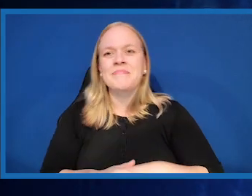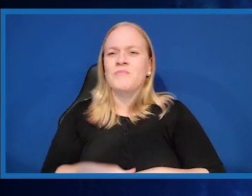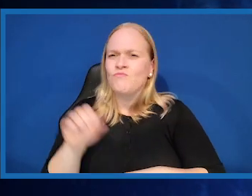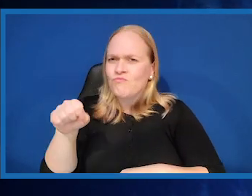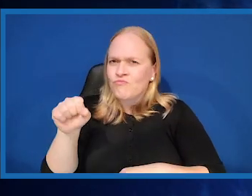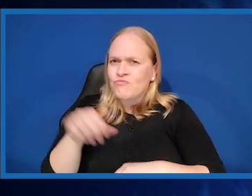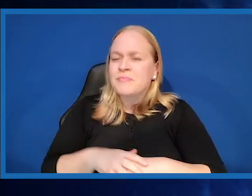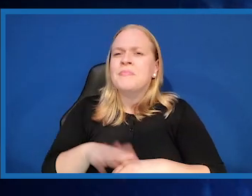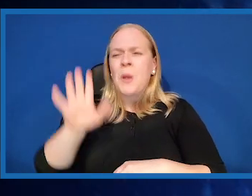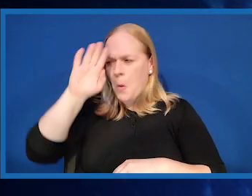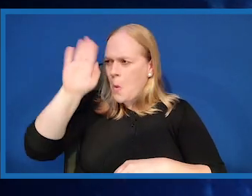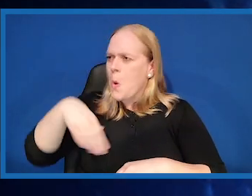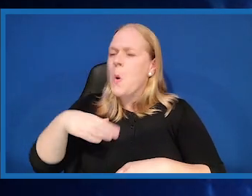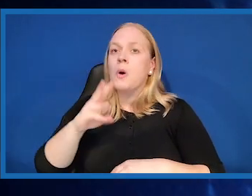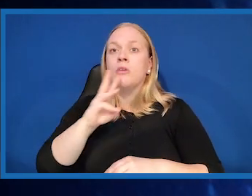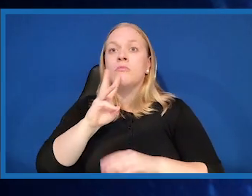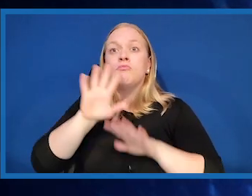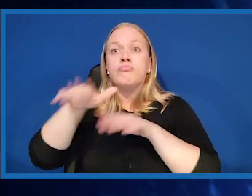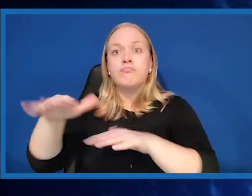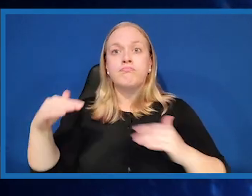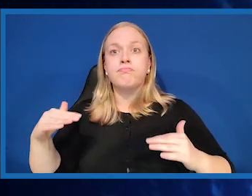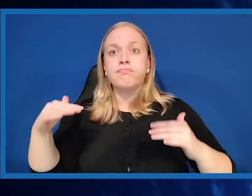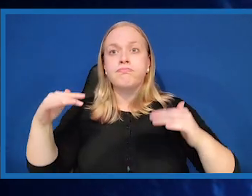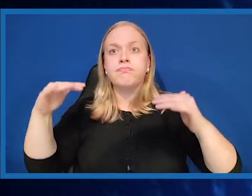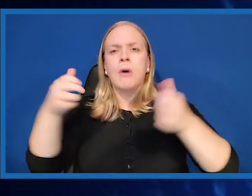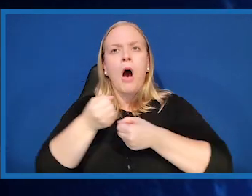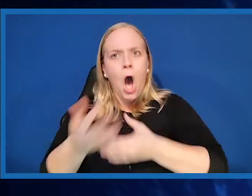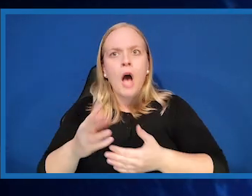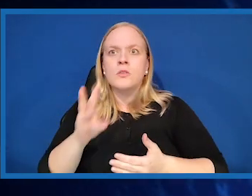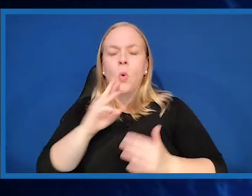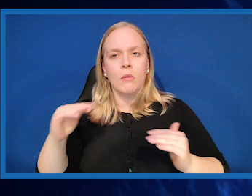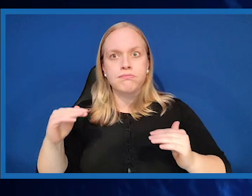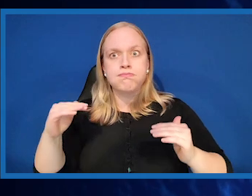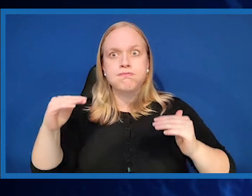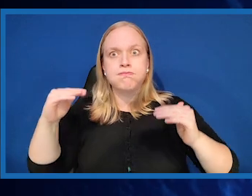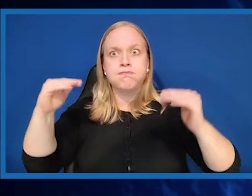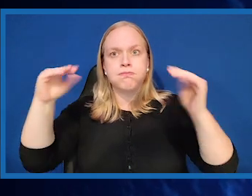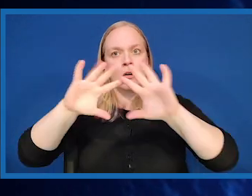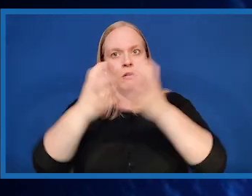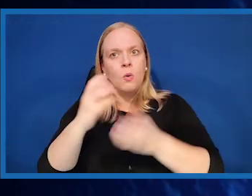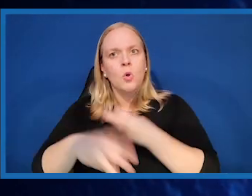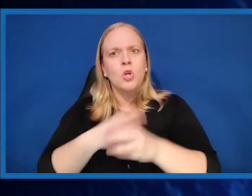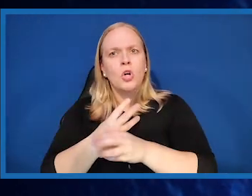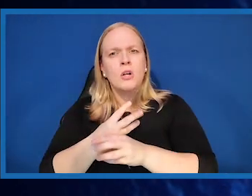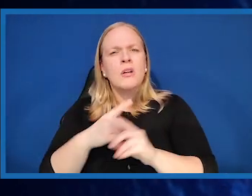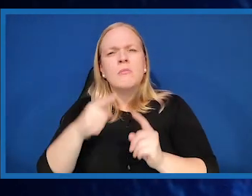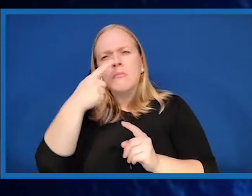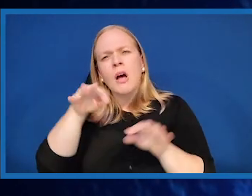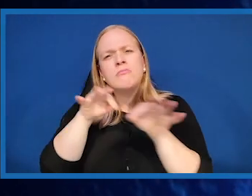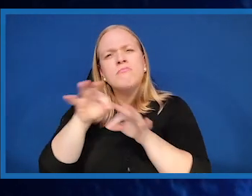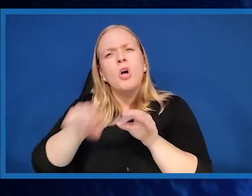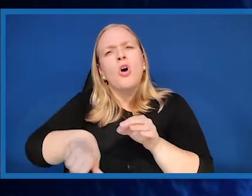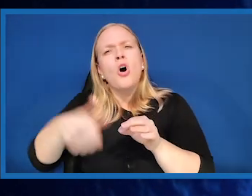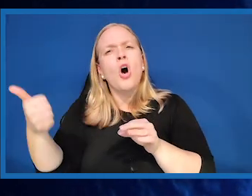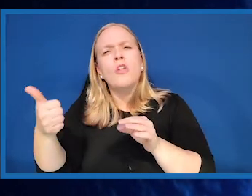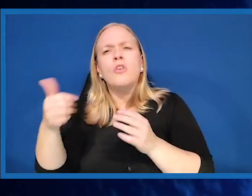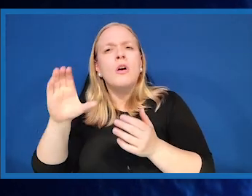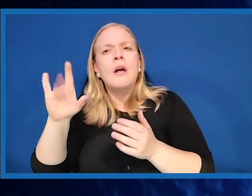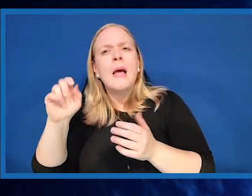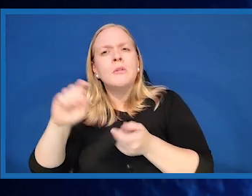IS INCREASING THE HEIGHT OF THE WORLD'S OCEAN, BUT CAN YOU TELL US ABOUT SOME OF THE OTHER THINGS THAT ARE HAPPENING DUE TO CLIMATE CHANGE?